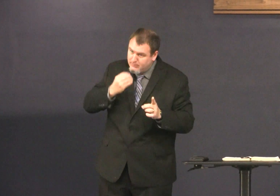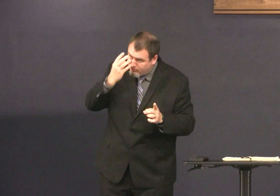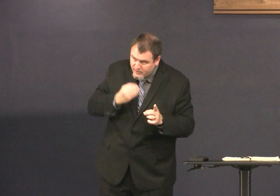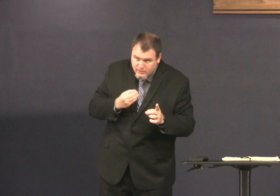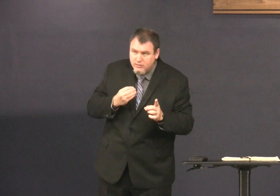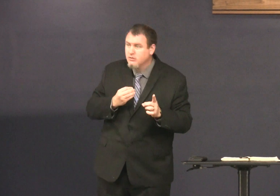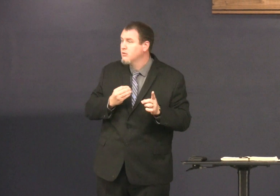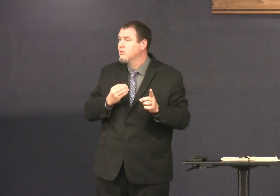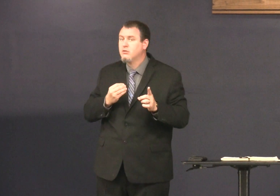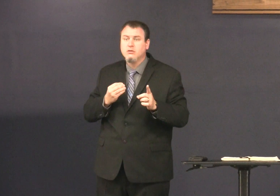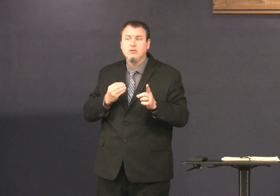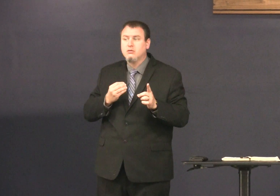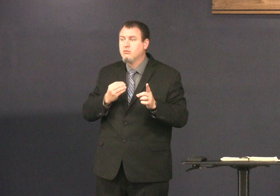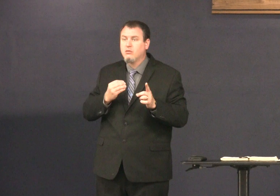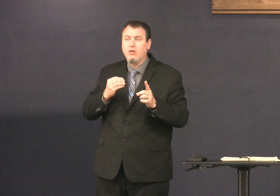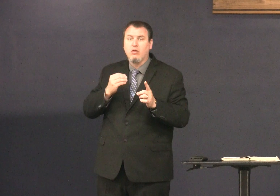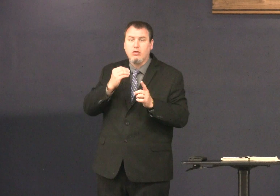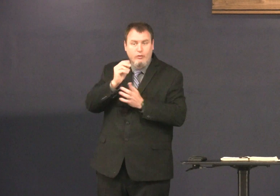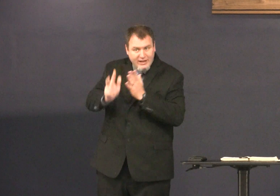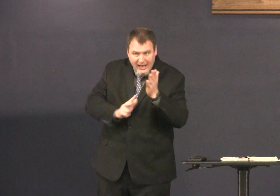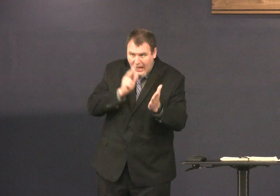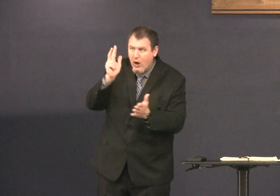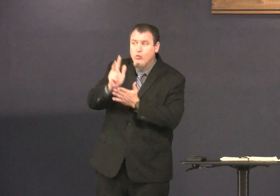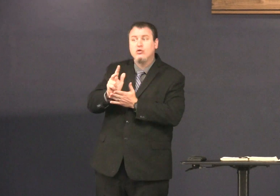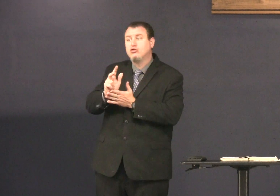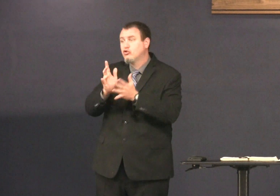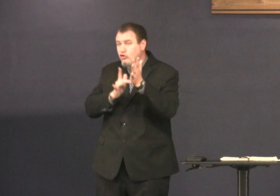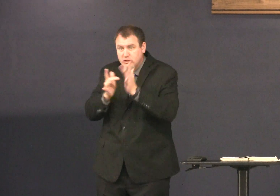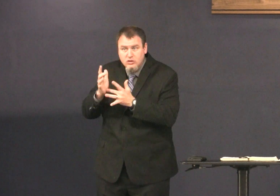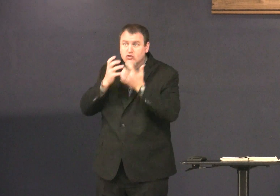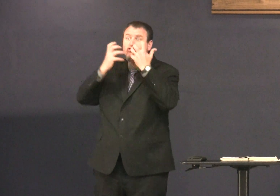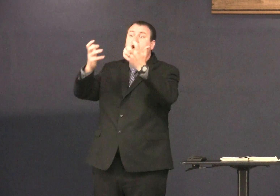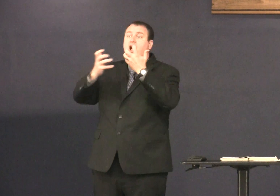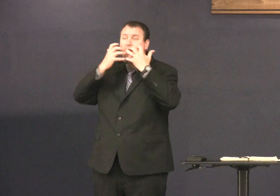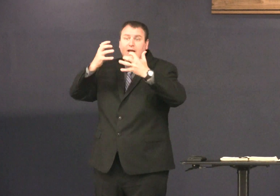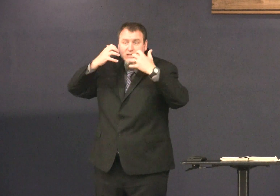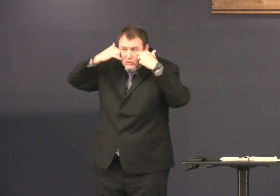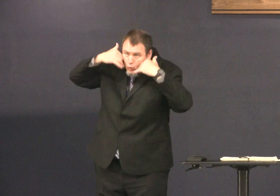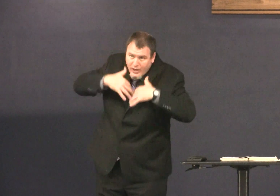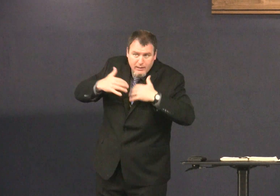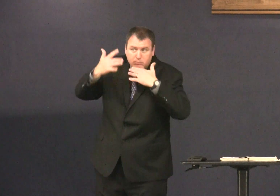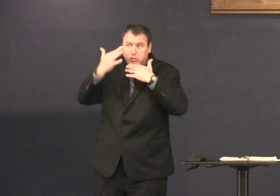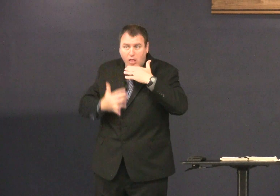um all those things about his disciples sleeping or that Jesus was there for